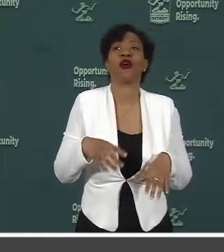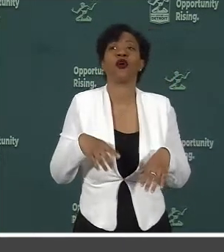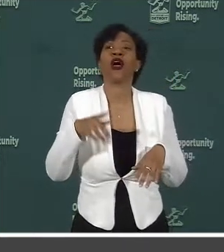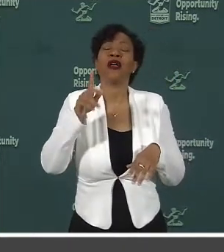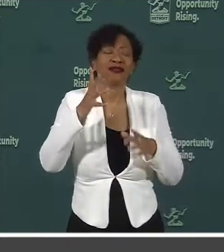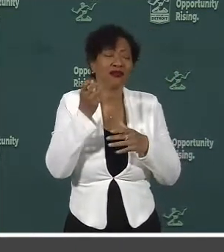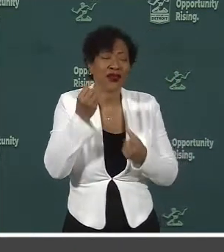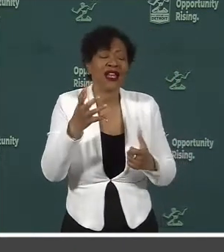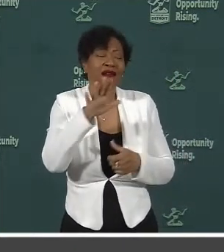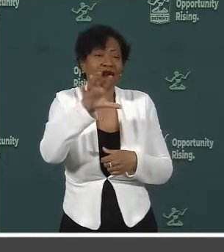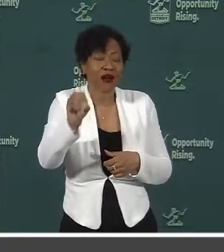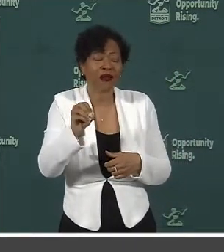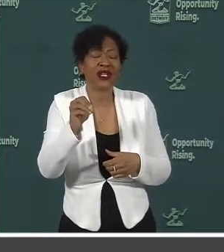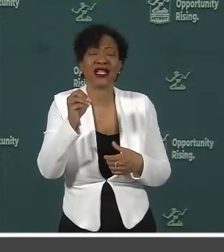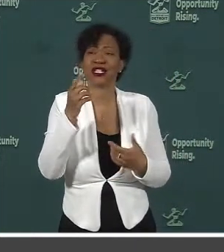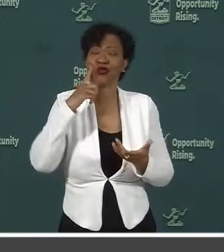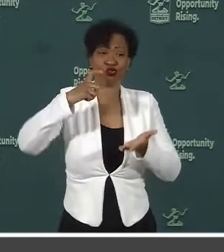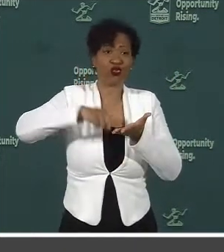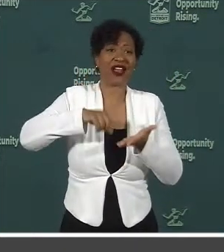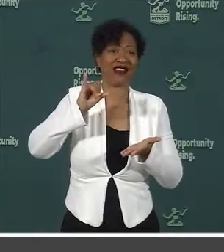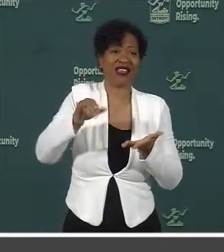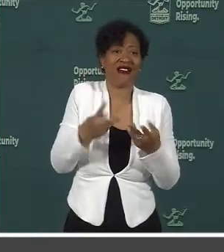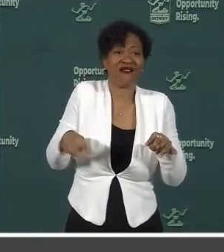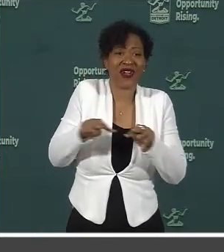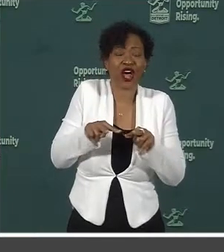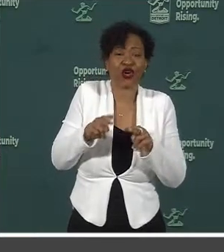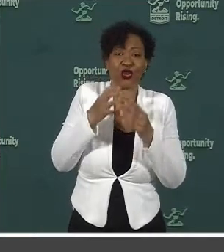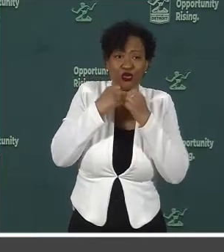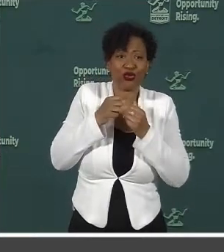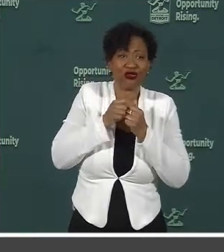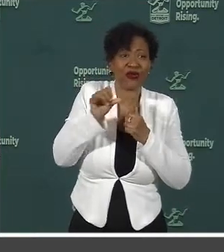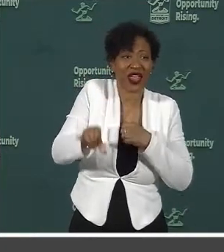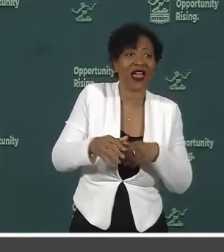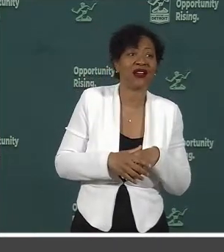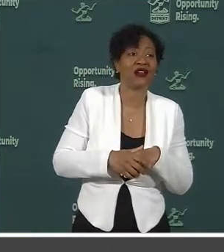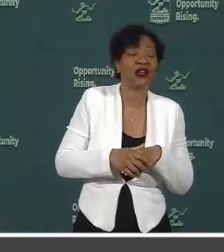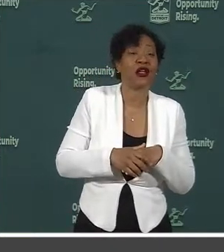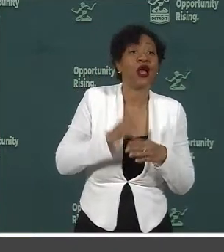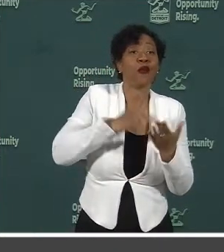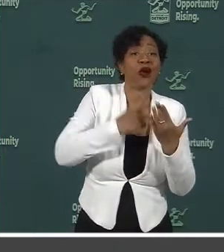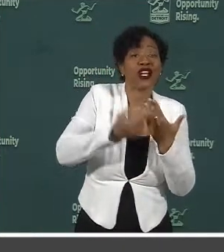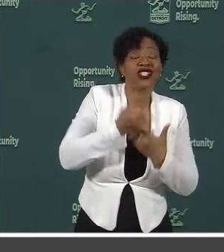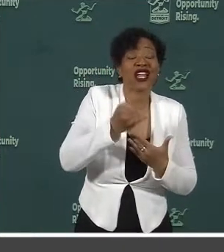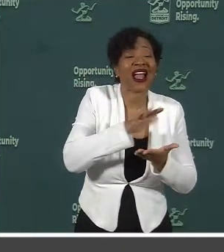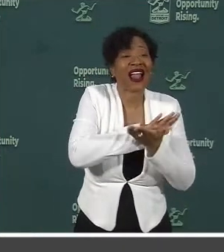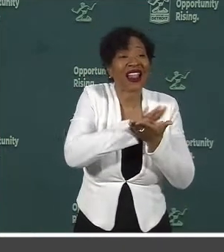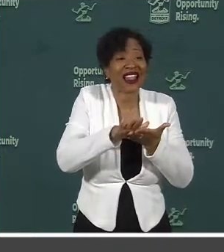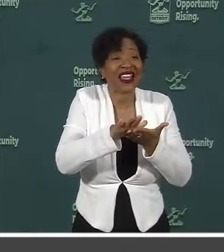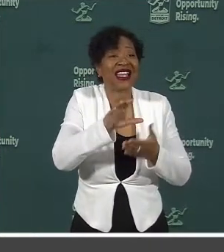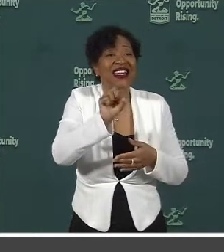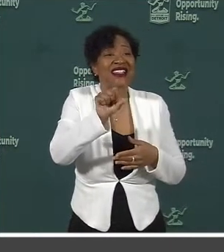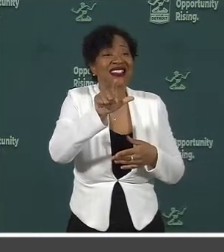WORK HAS PARTNERSHIPS WITH ALL OF THEM PROJECT CLEAN SLATE IF YOU'RE ELIGIBLE HAS ALREADY REPRESENTED TWELVE HUNDRED